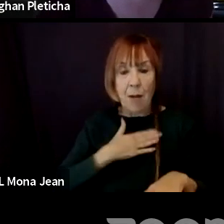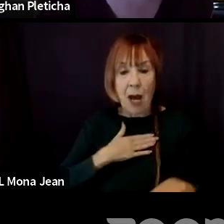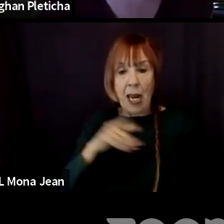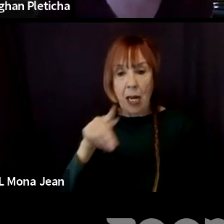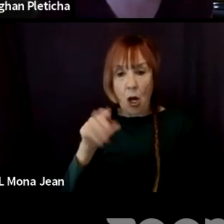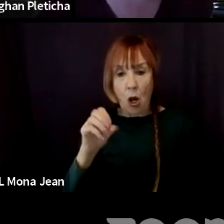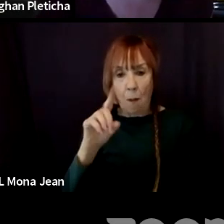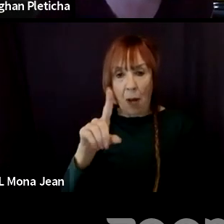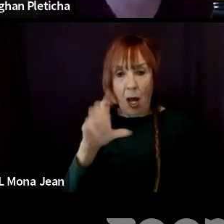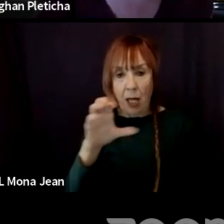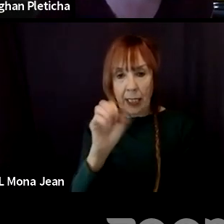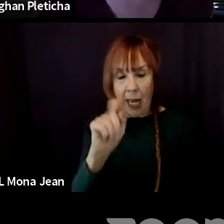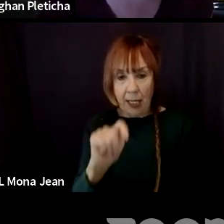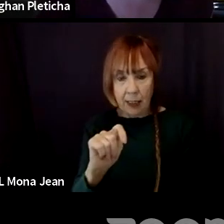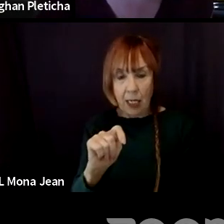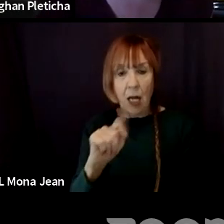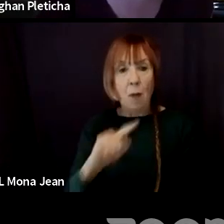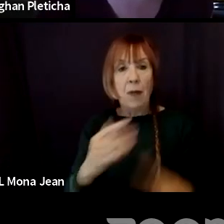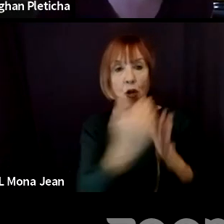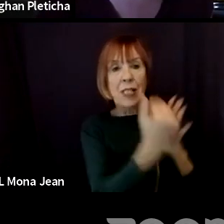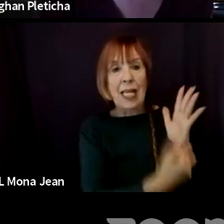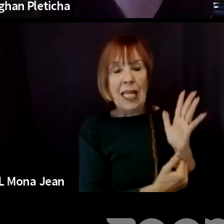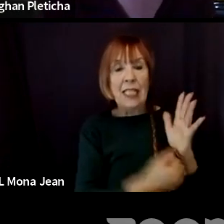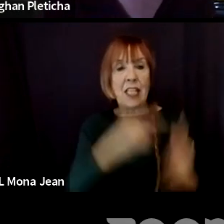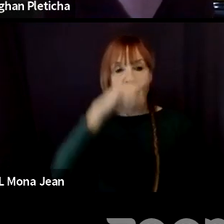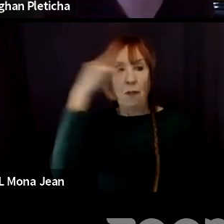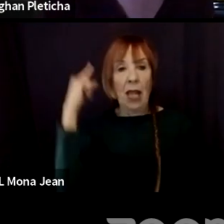They have a whole list of black agents, managers,